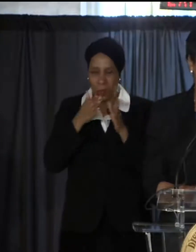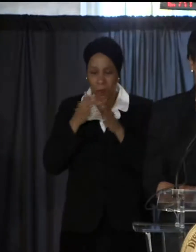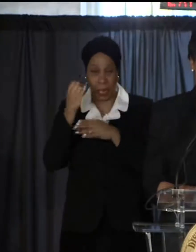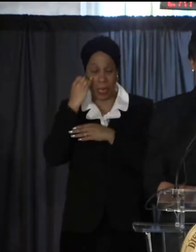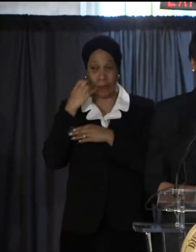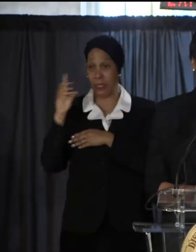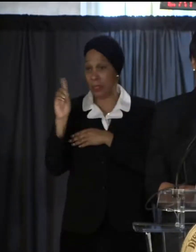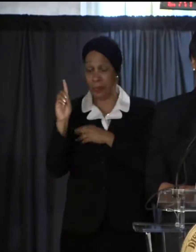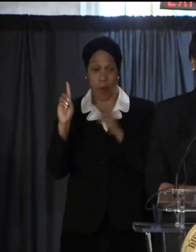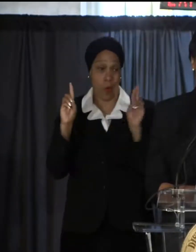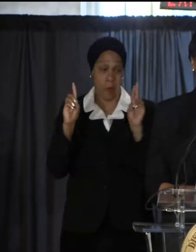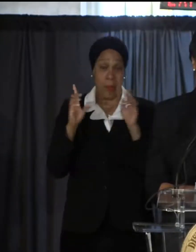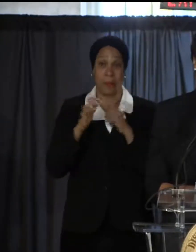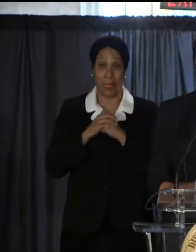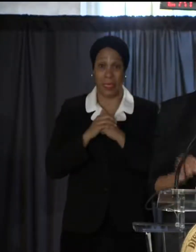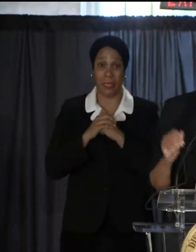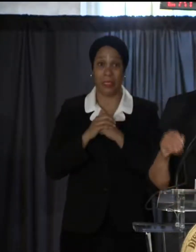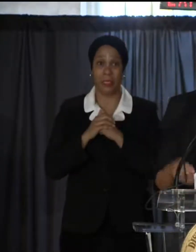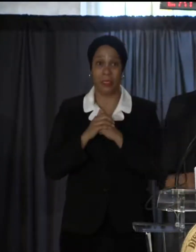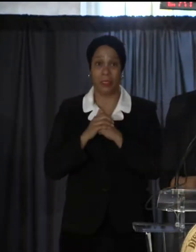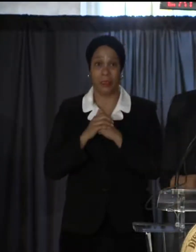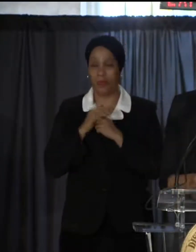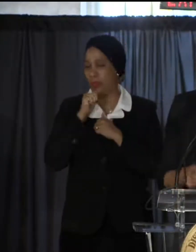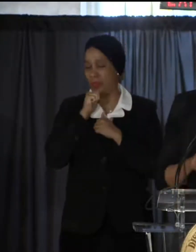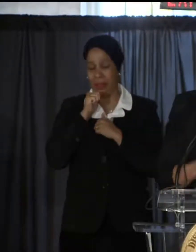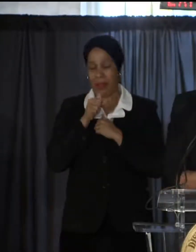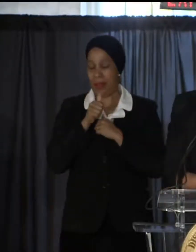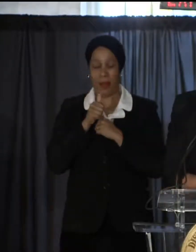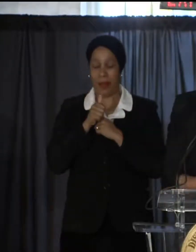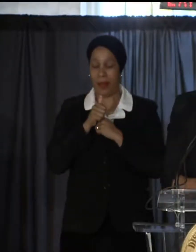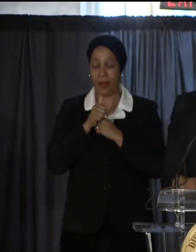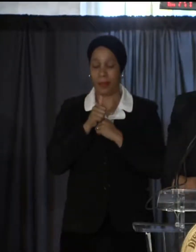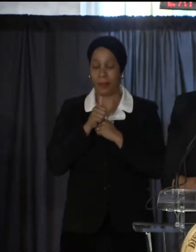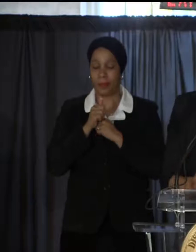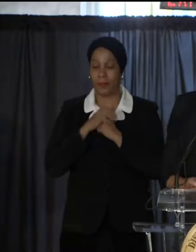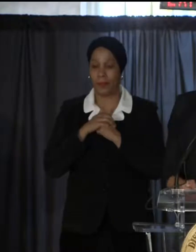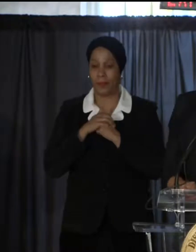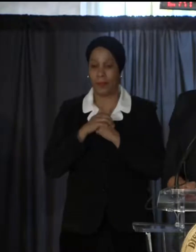DEMOCRAT OR REPUBLICAN BUT WE SHOULD NOT -- WE SHOULD NOT MISS